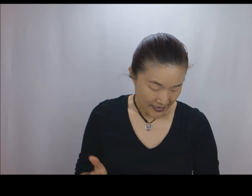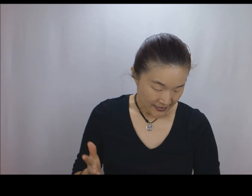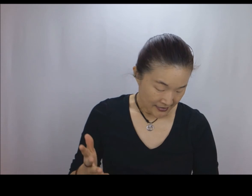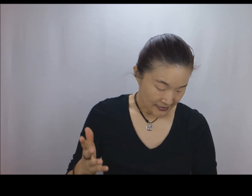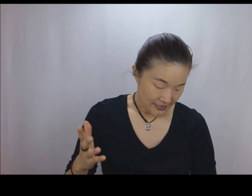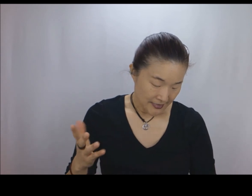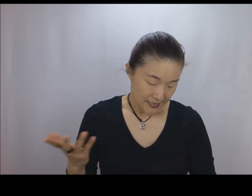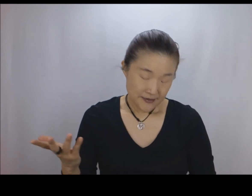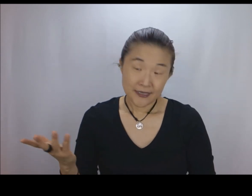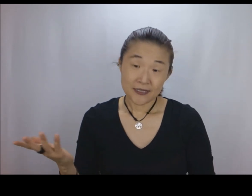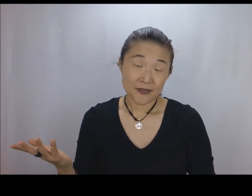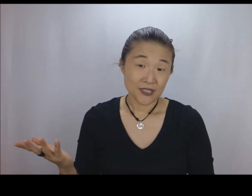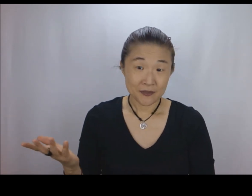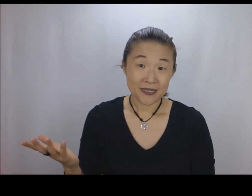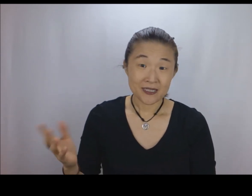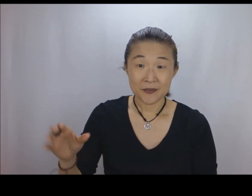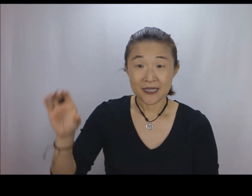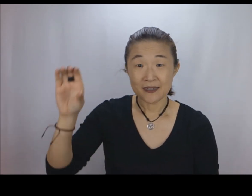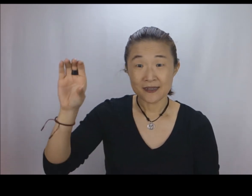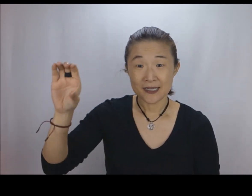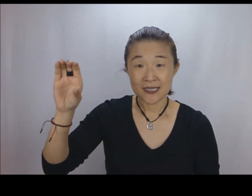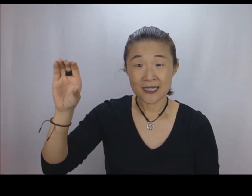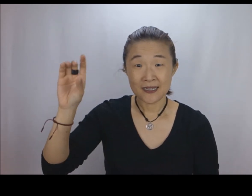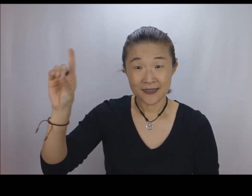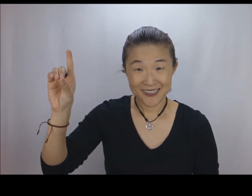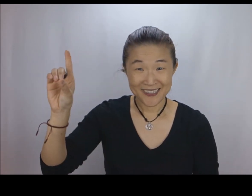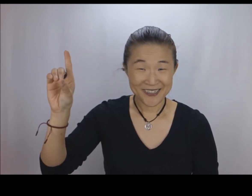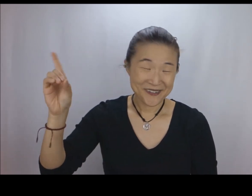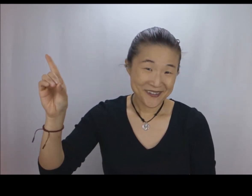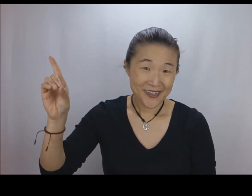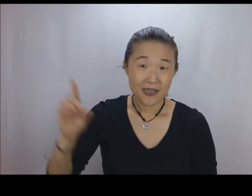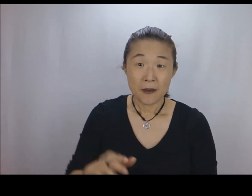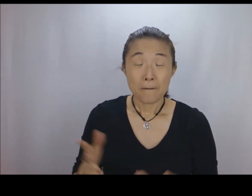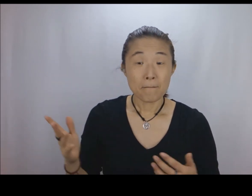And then CD is what you expect it to be "C" "D."